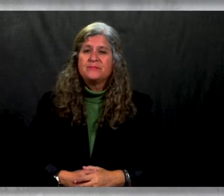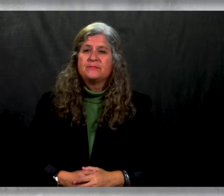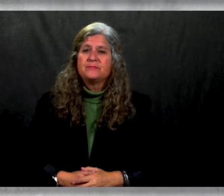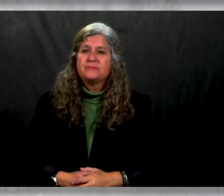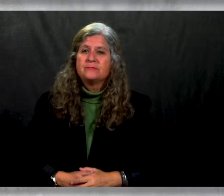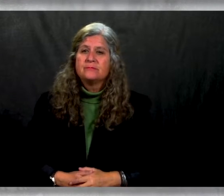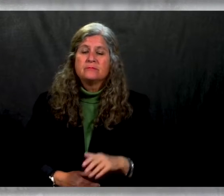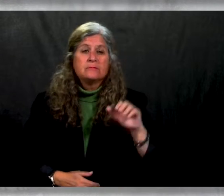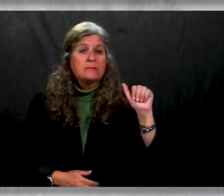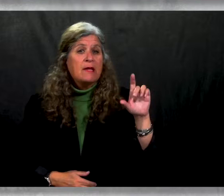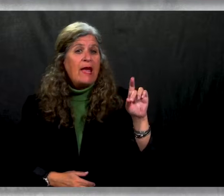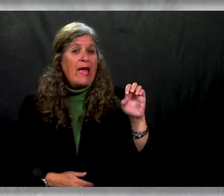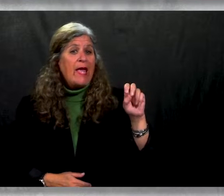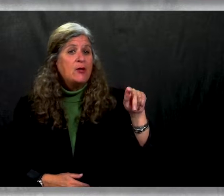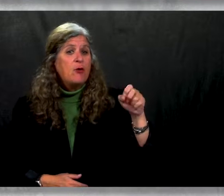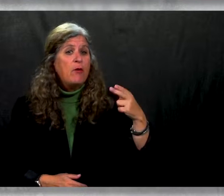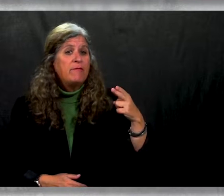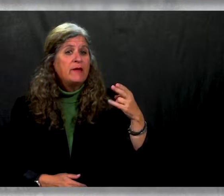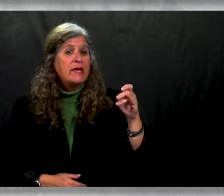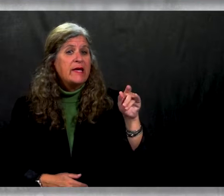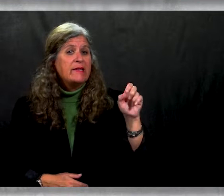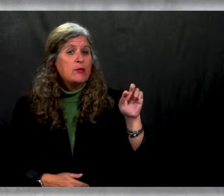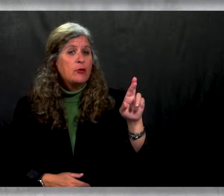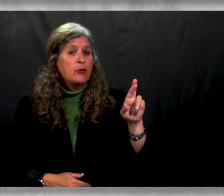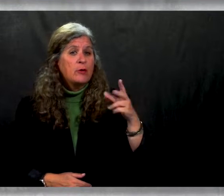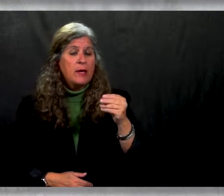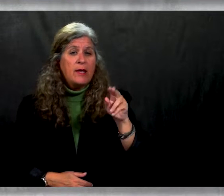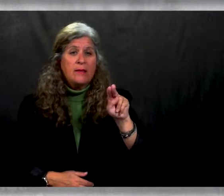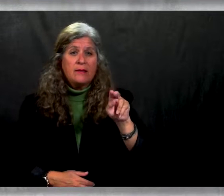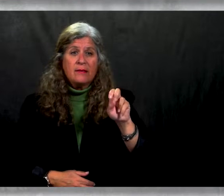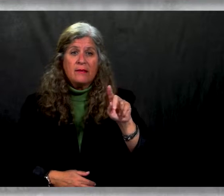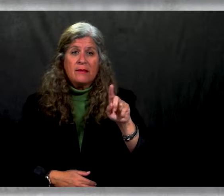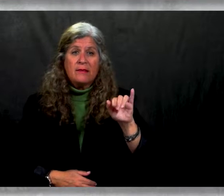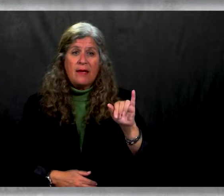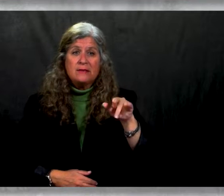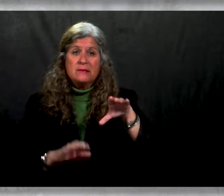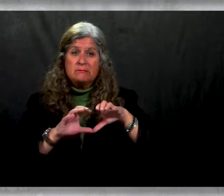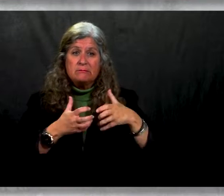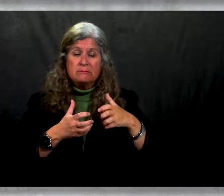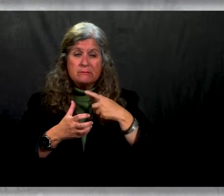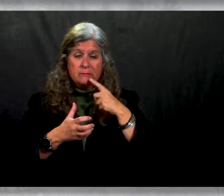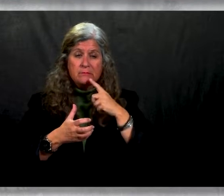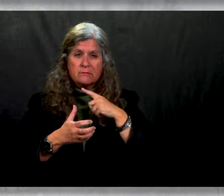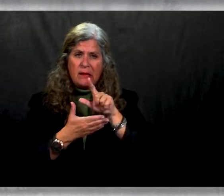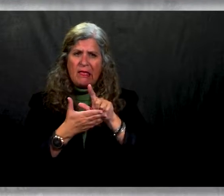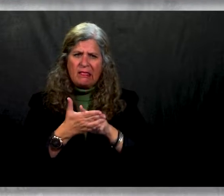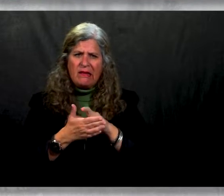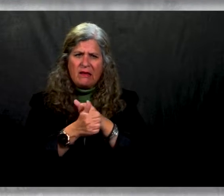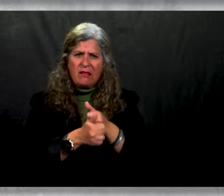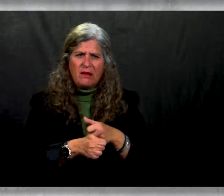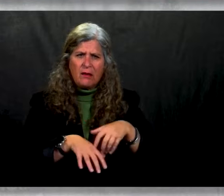Adolf Hitler and the Nazi party legally assumed power in Germany in 1933, but they didn't start with mass murder.